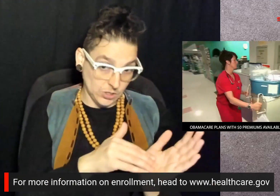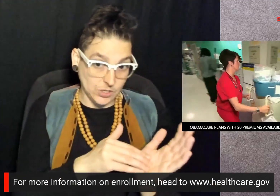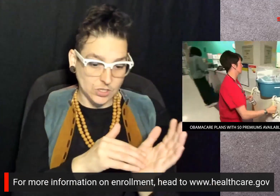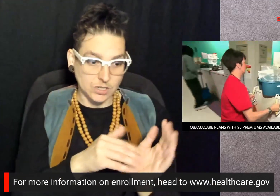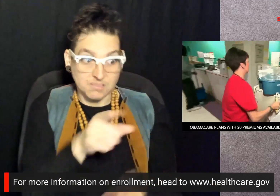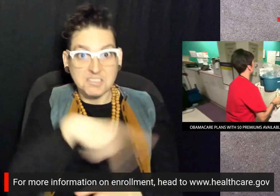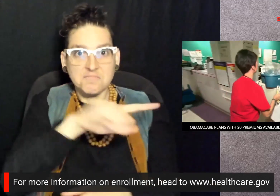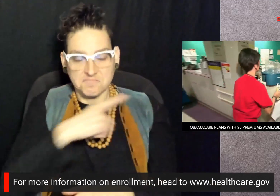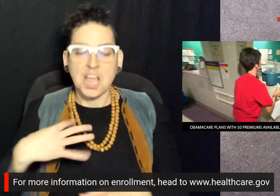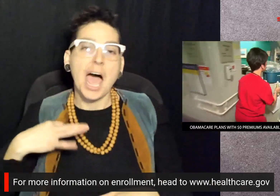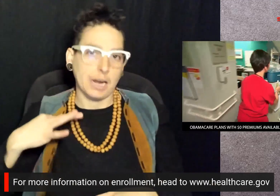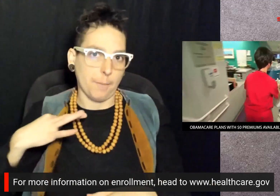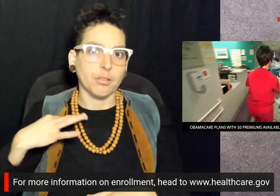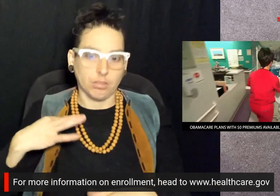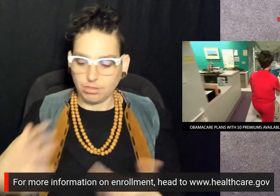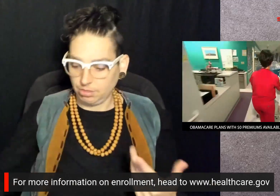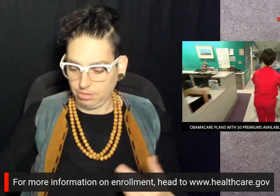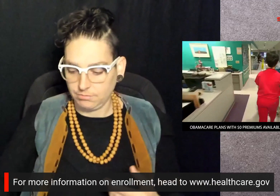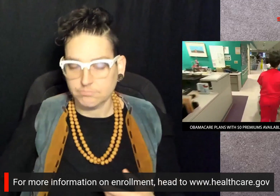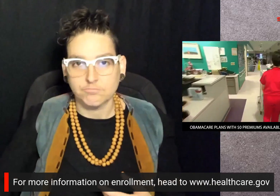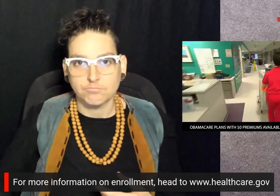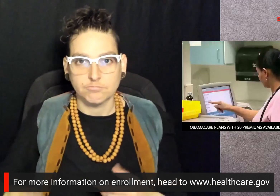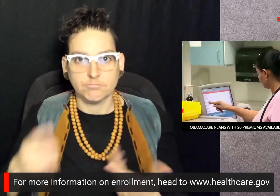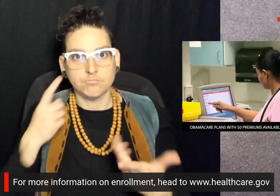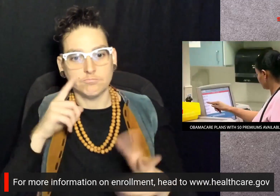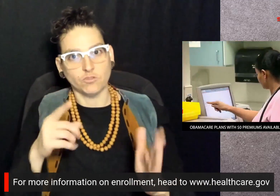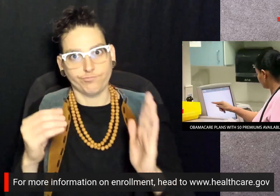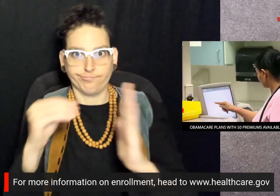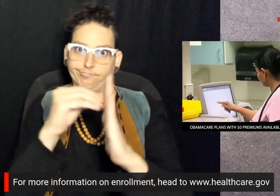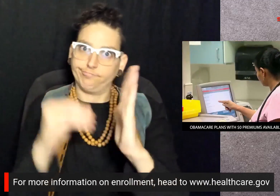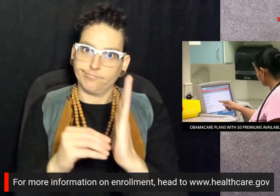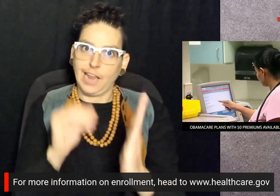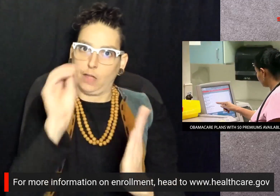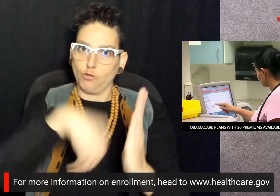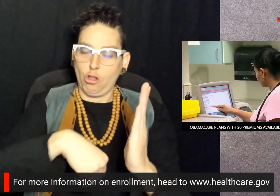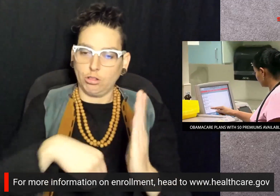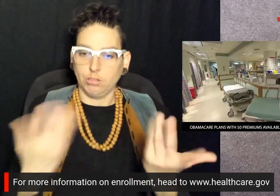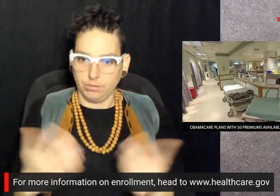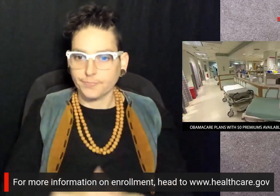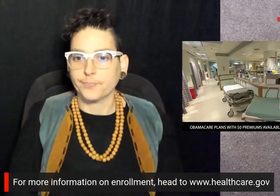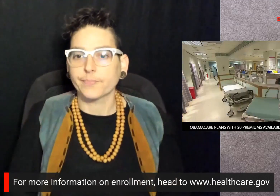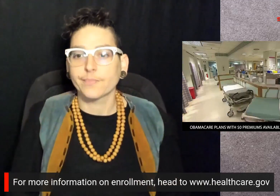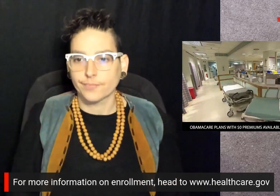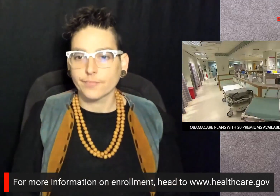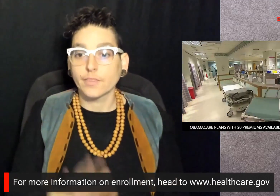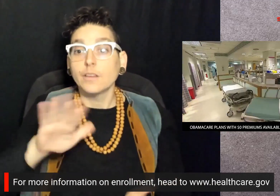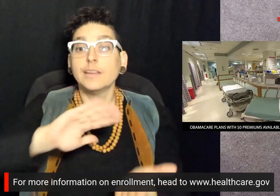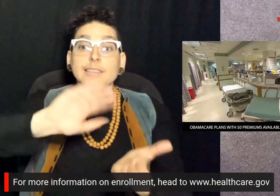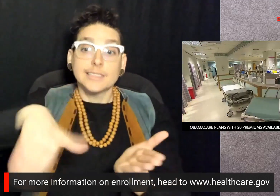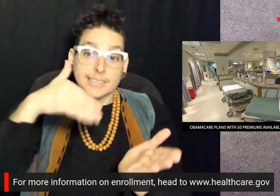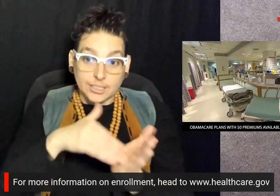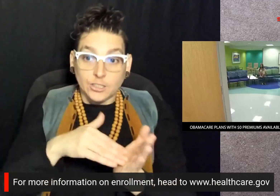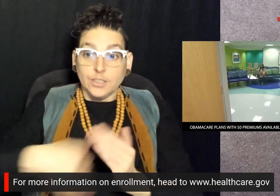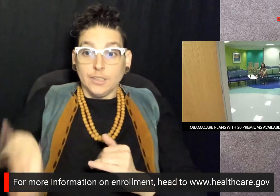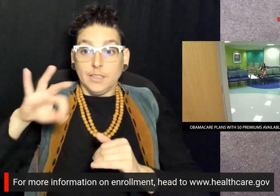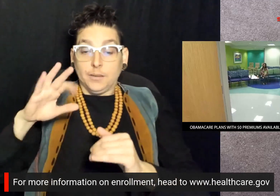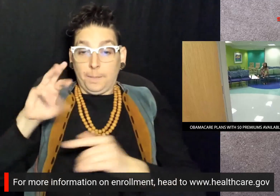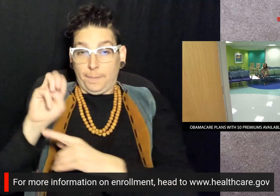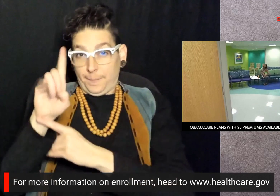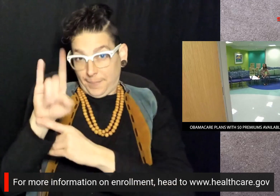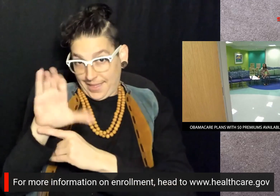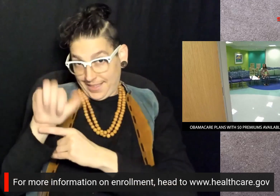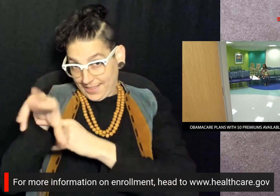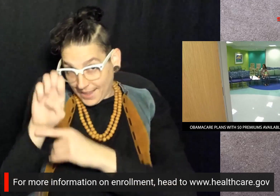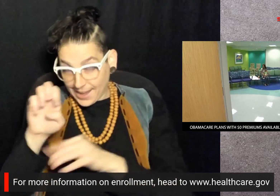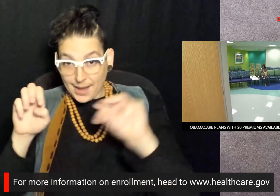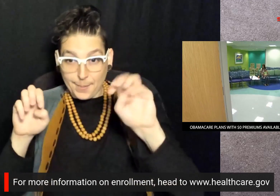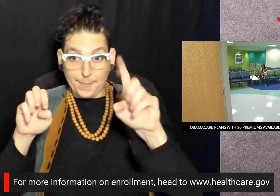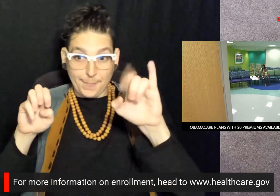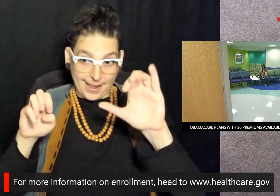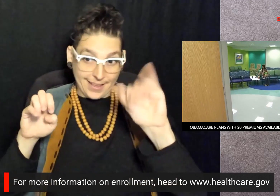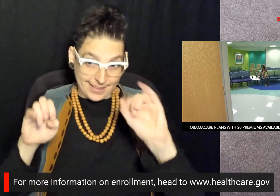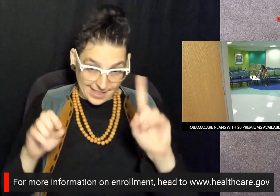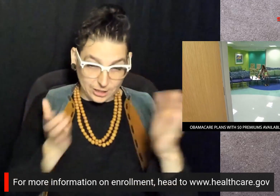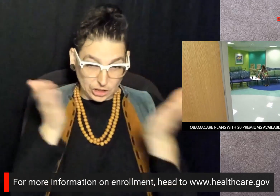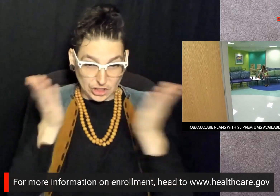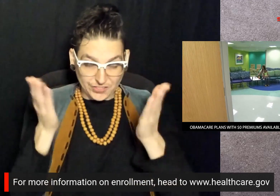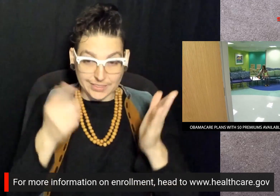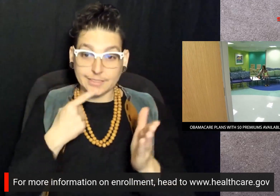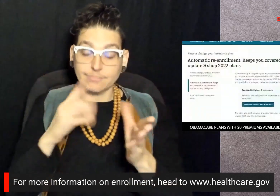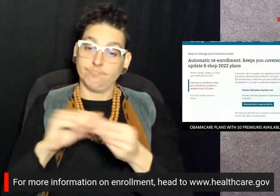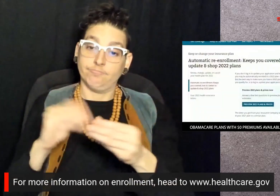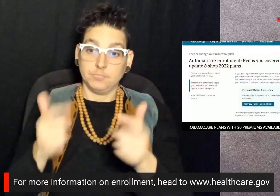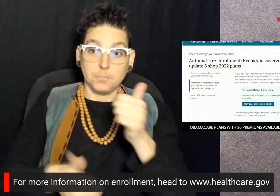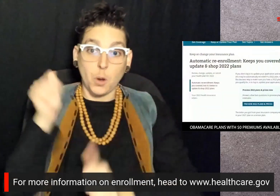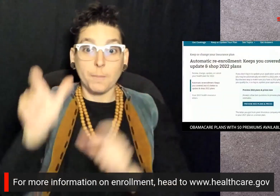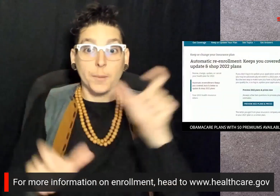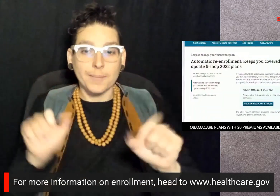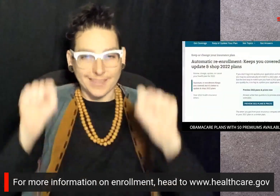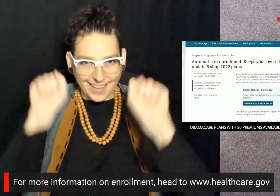eligible the centers for Medicare and Medicaid services